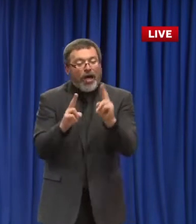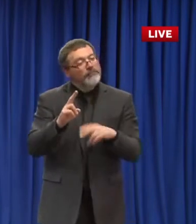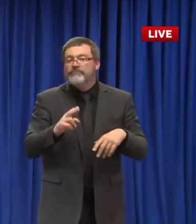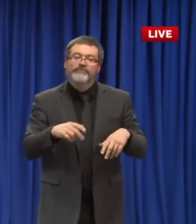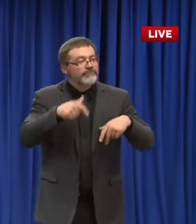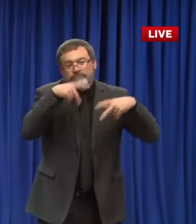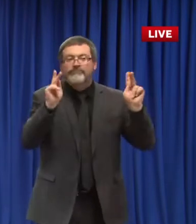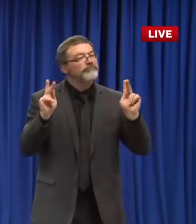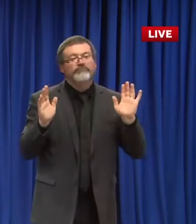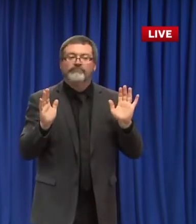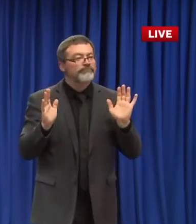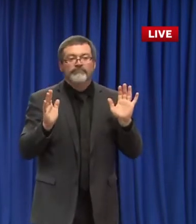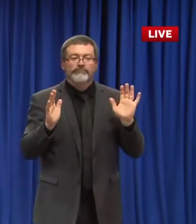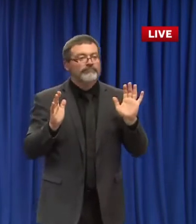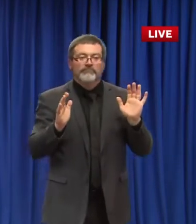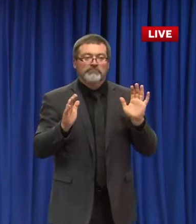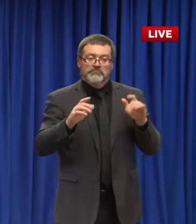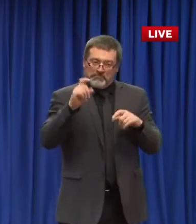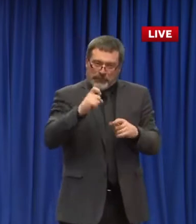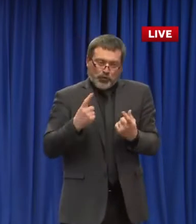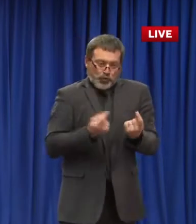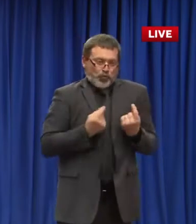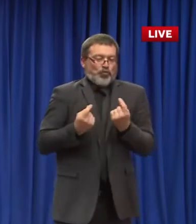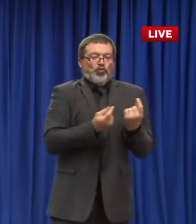THAT’S NOT WHAT WE REALLY WANT TO BE ENTICING AT THIS TIME.